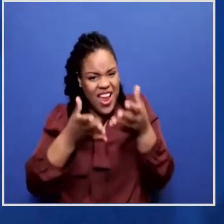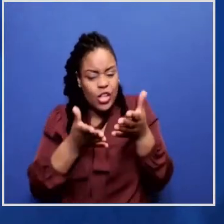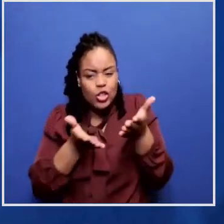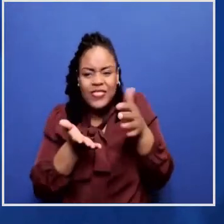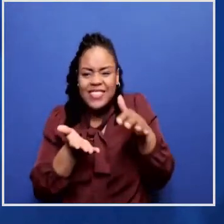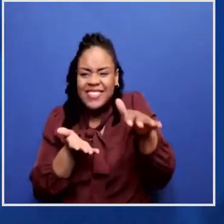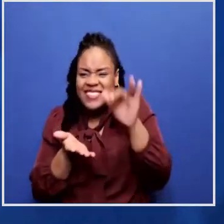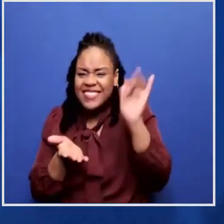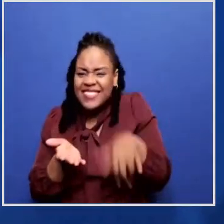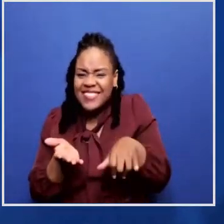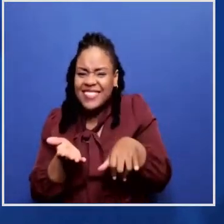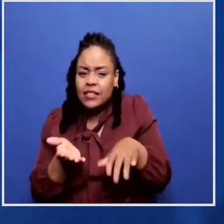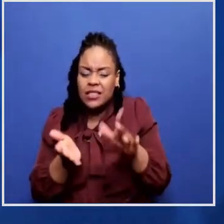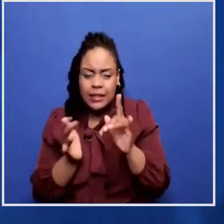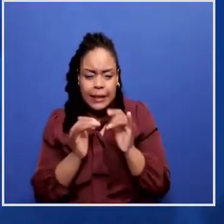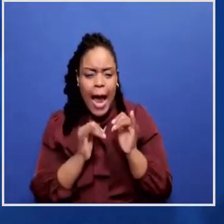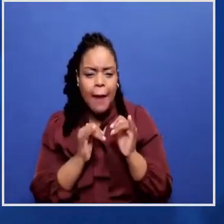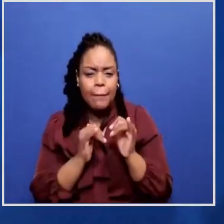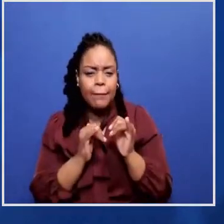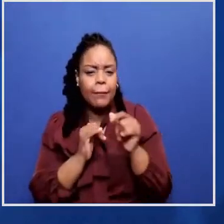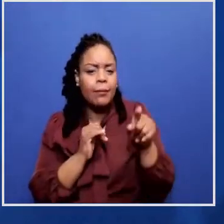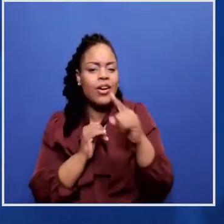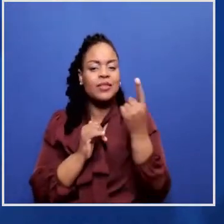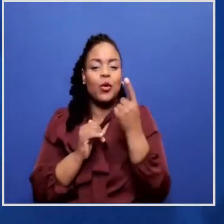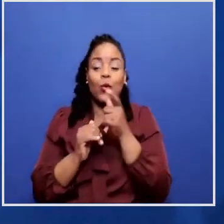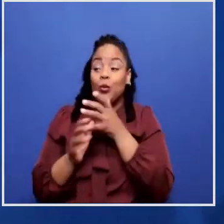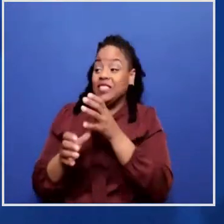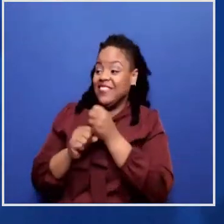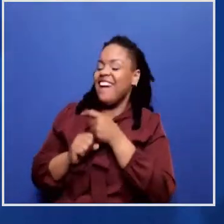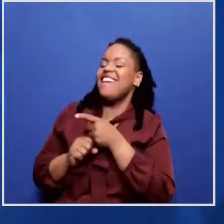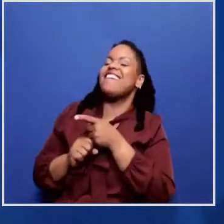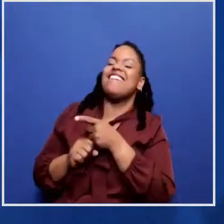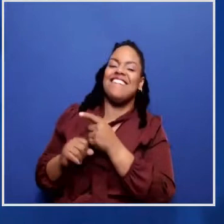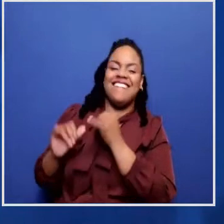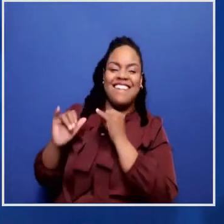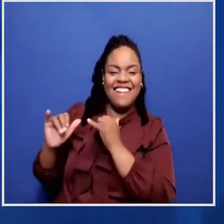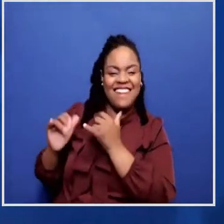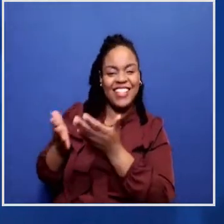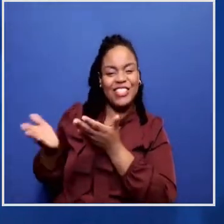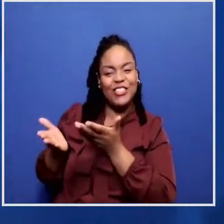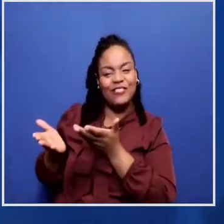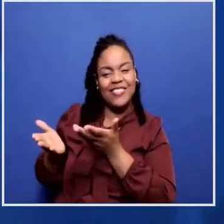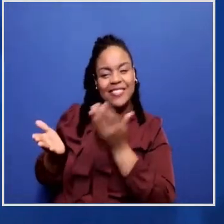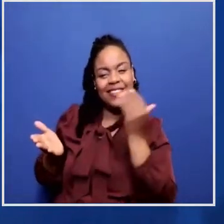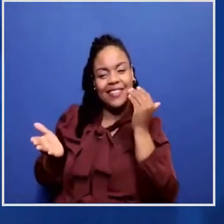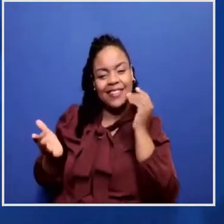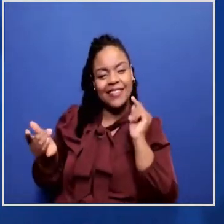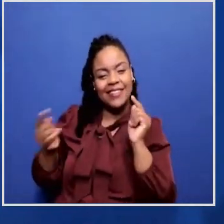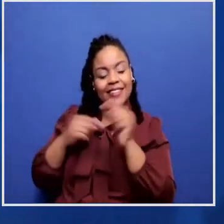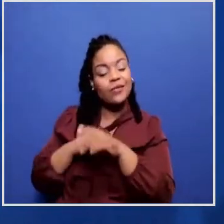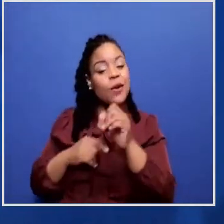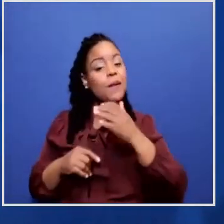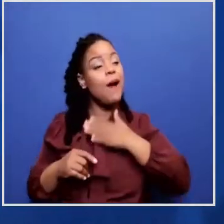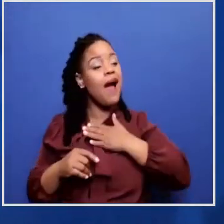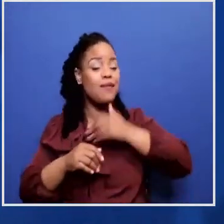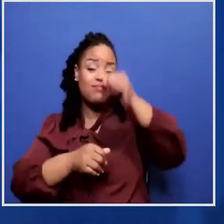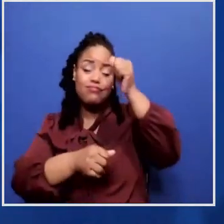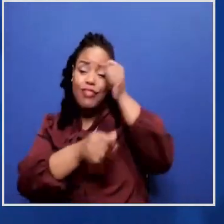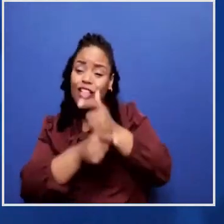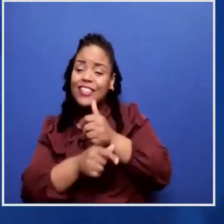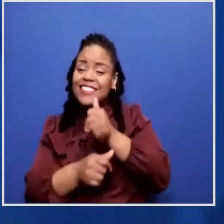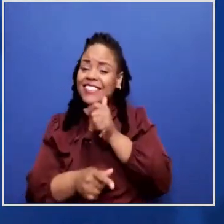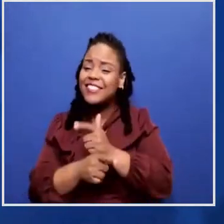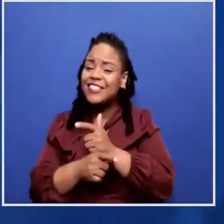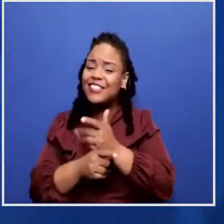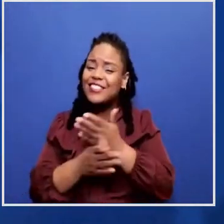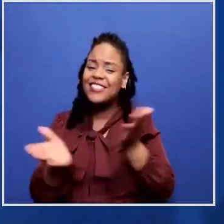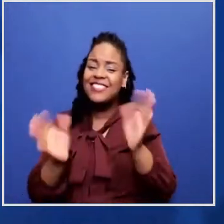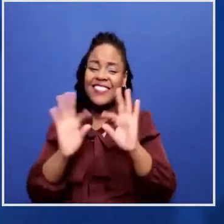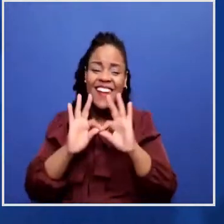WHO SERVES AS WELL AS THE ONE